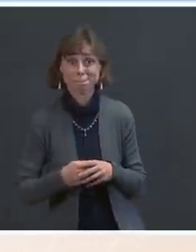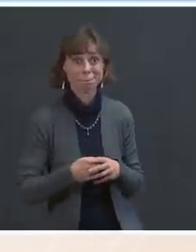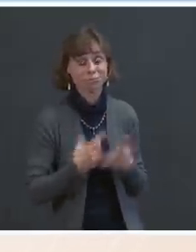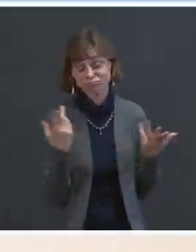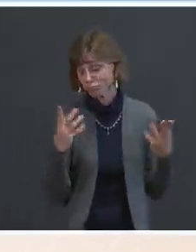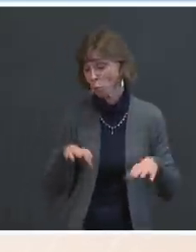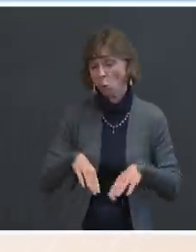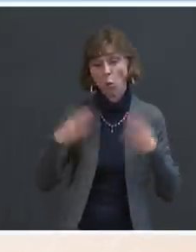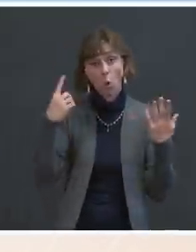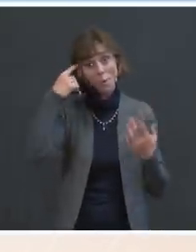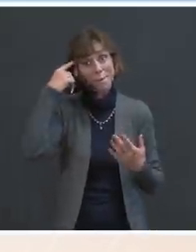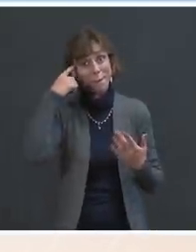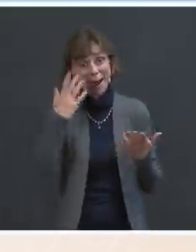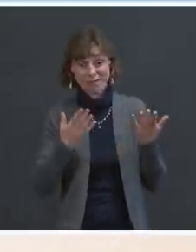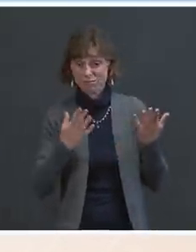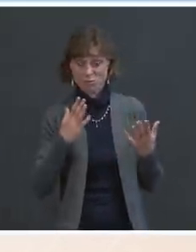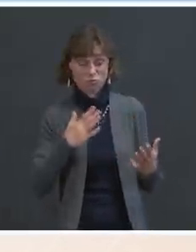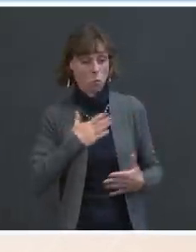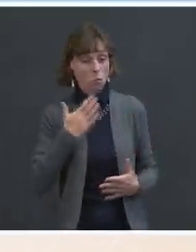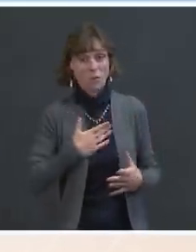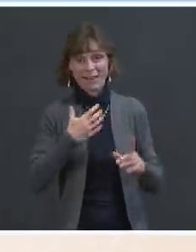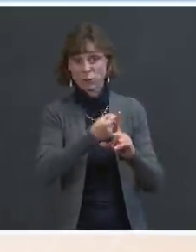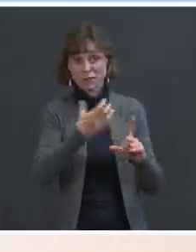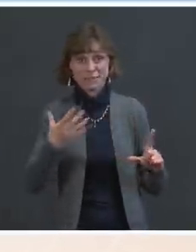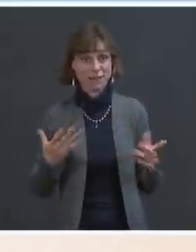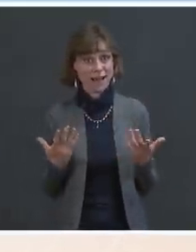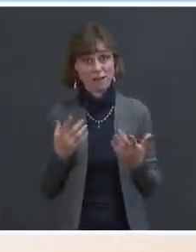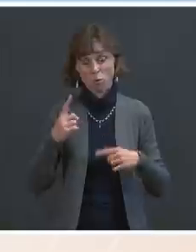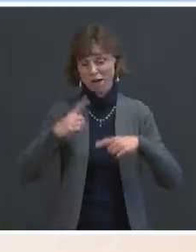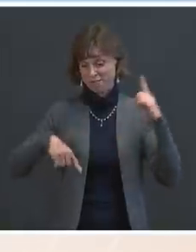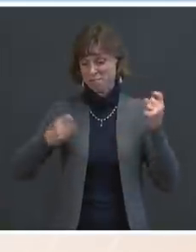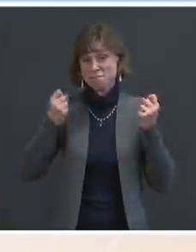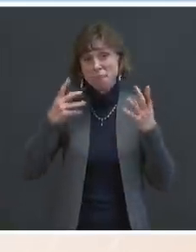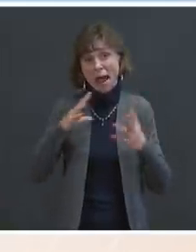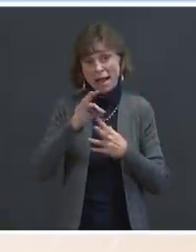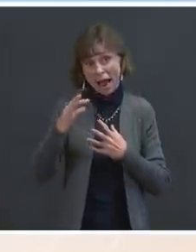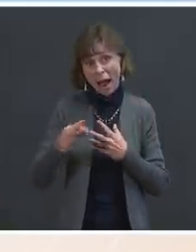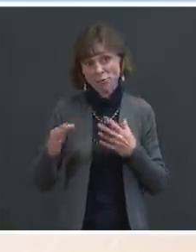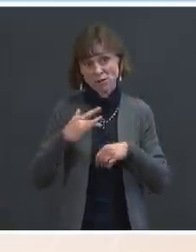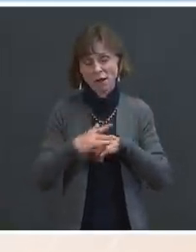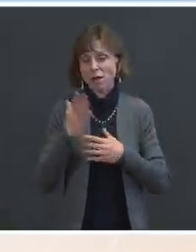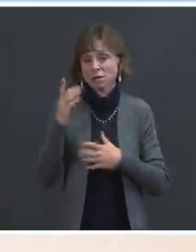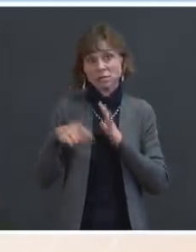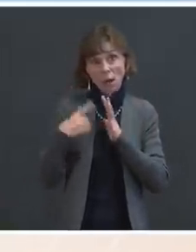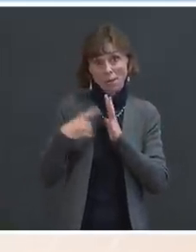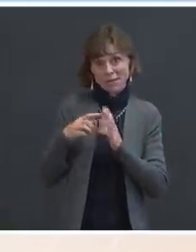and certainly a range of options remain on the table. And sometimes, in some states, their local website is working quite well,